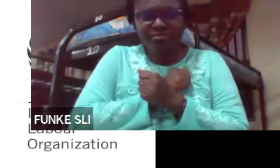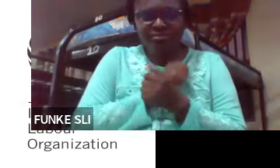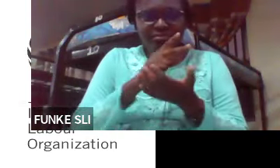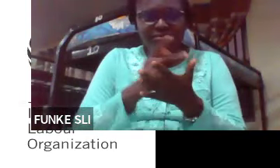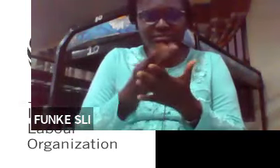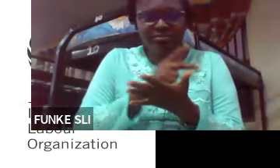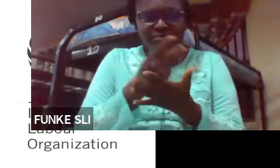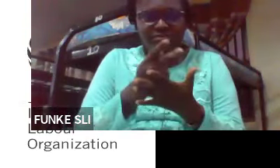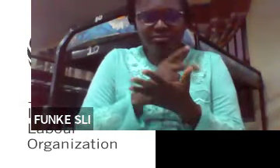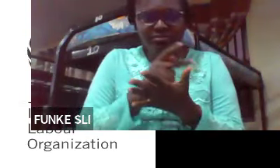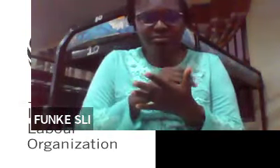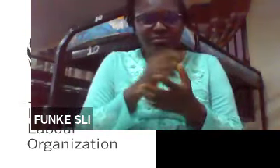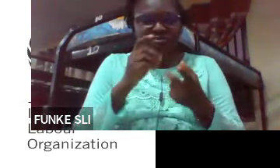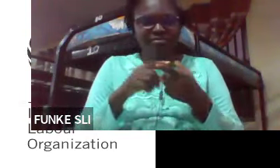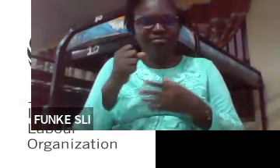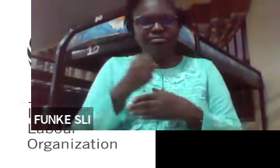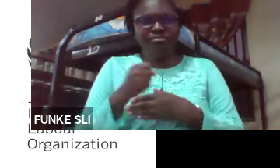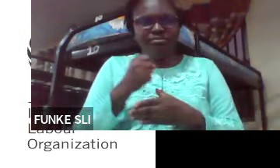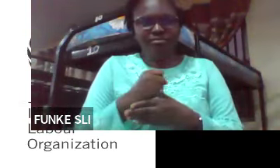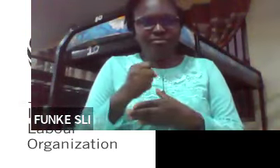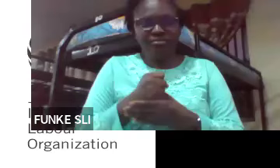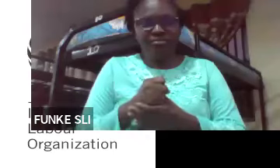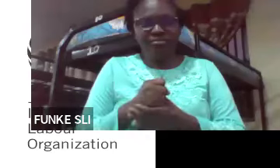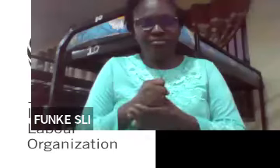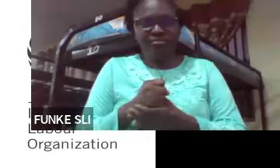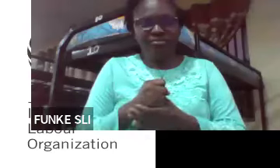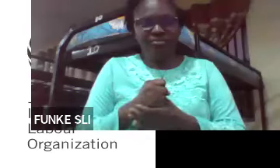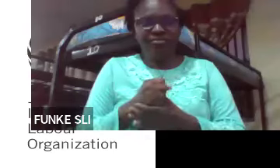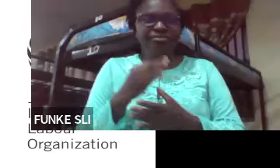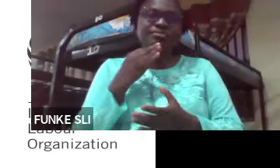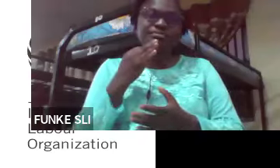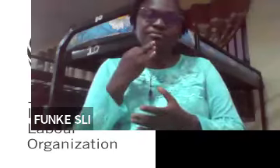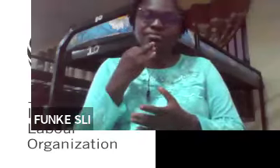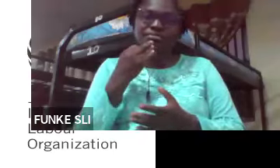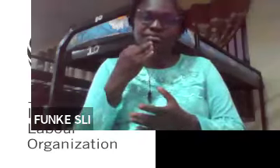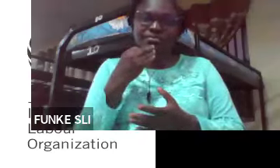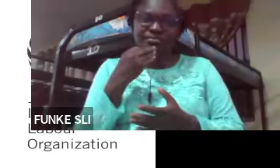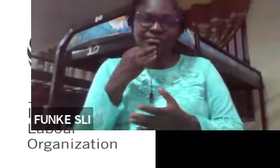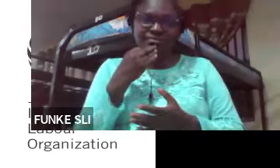Dotun Akinseinde: I want to share the food from his region with others.